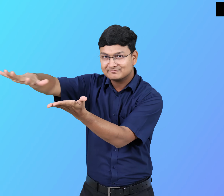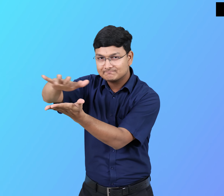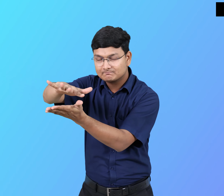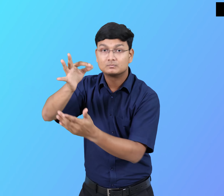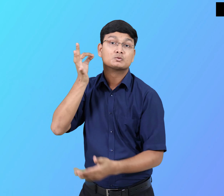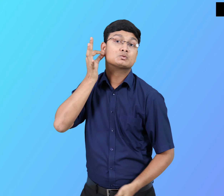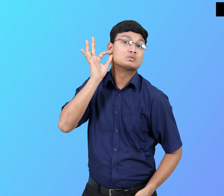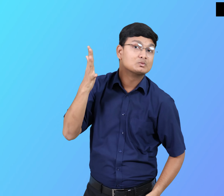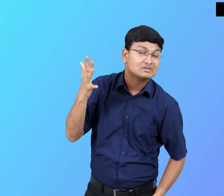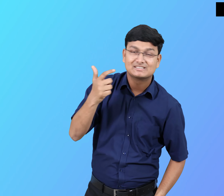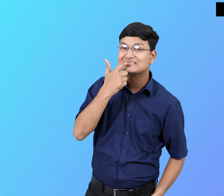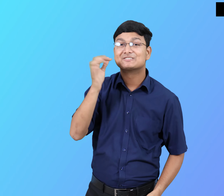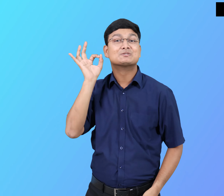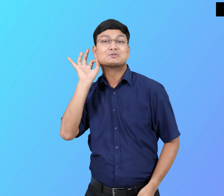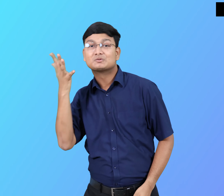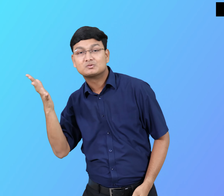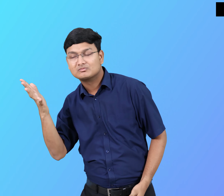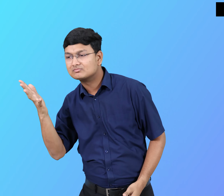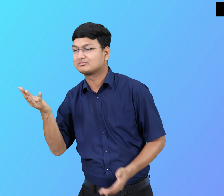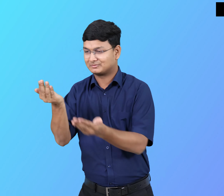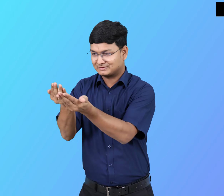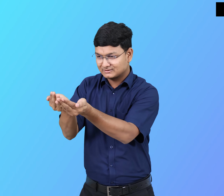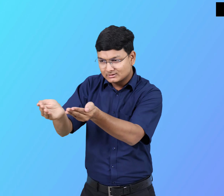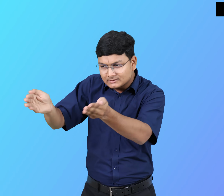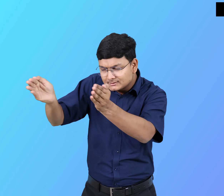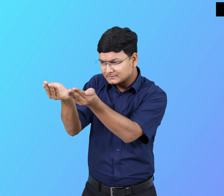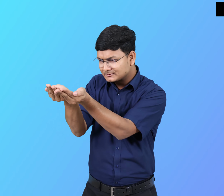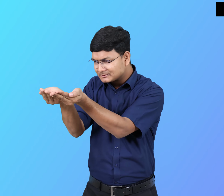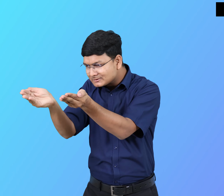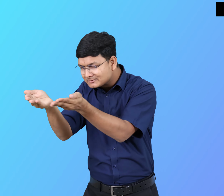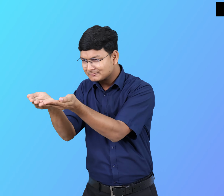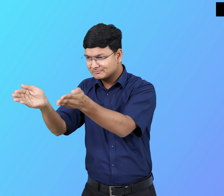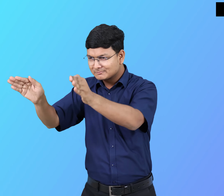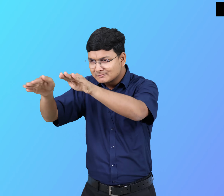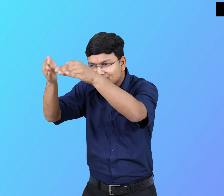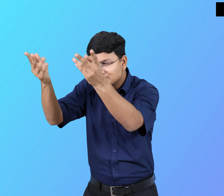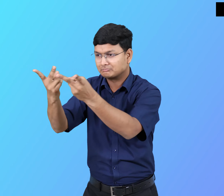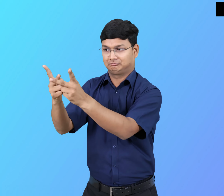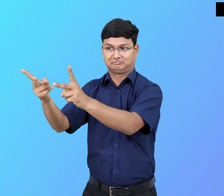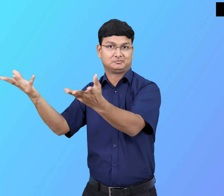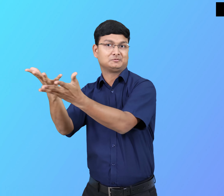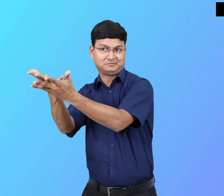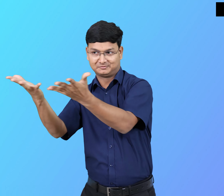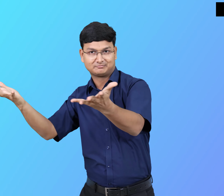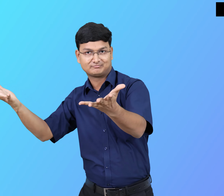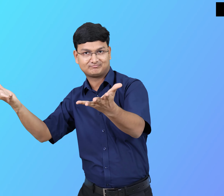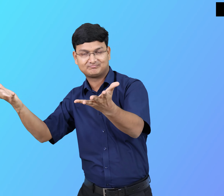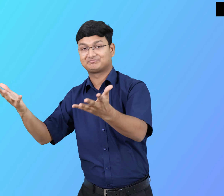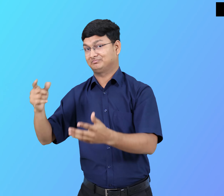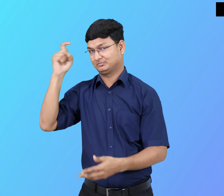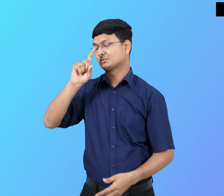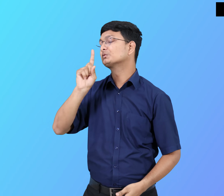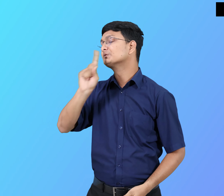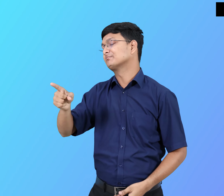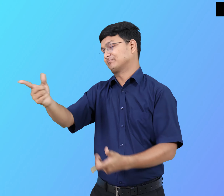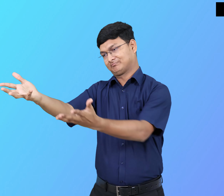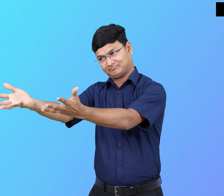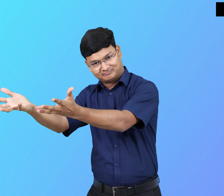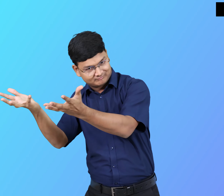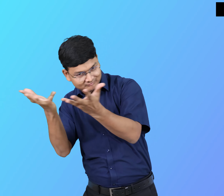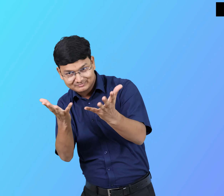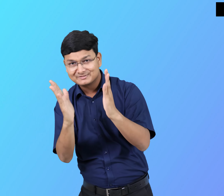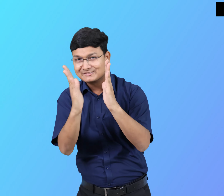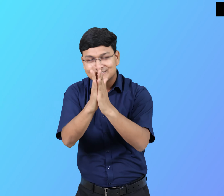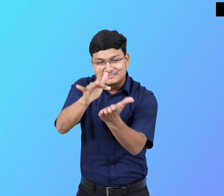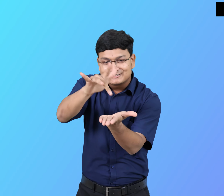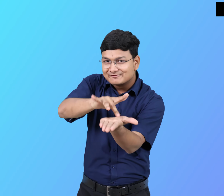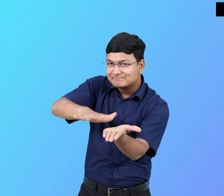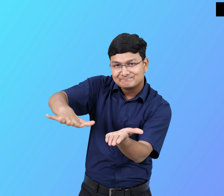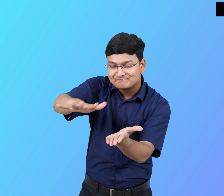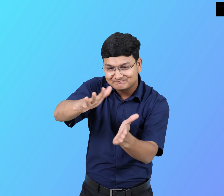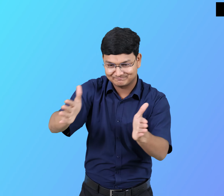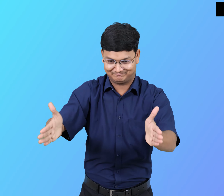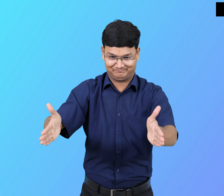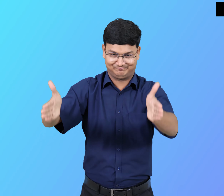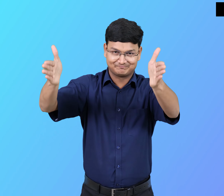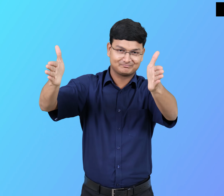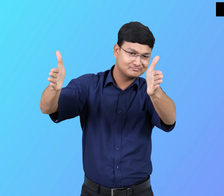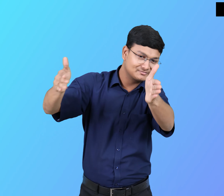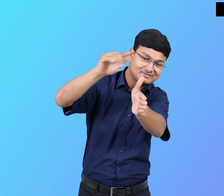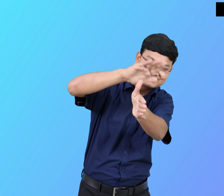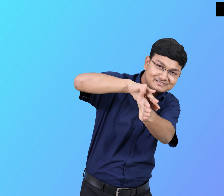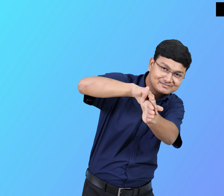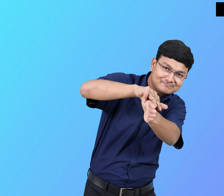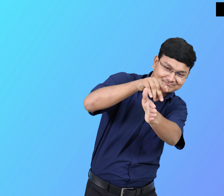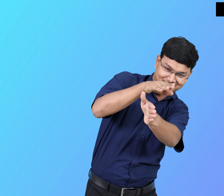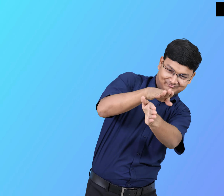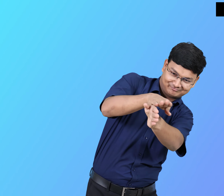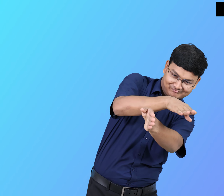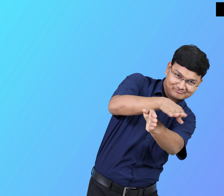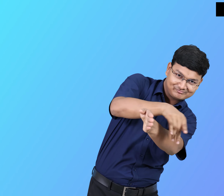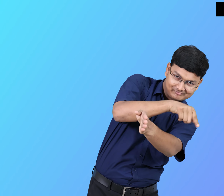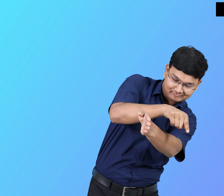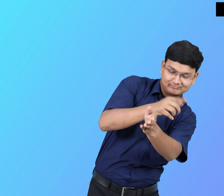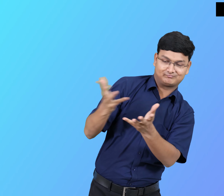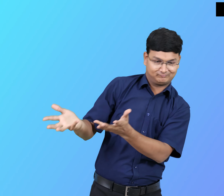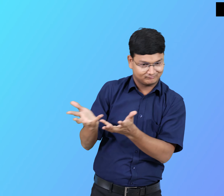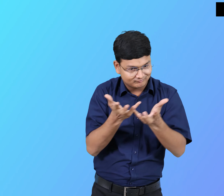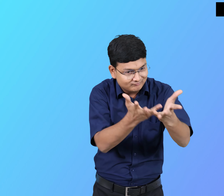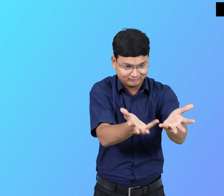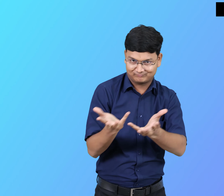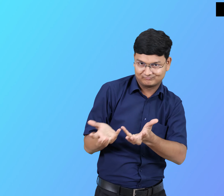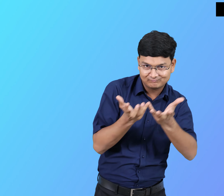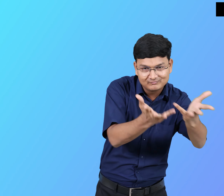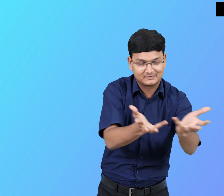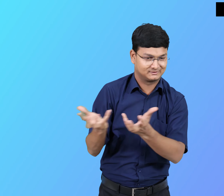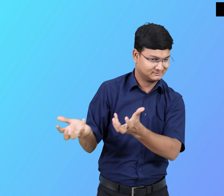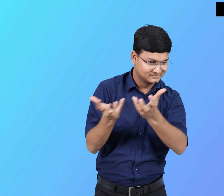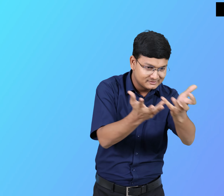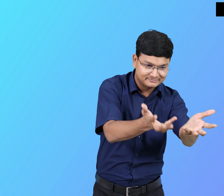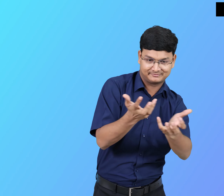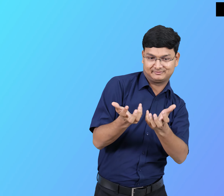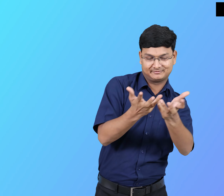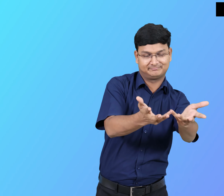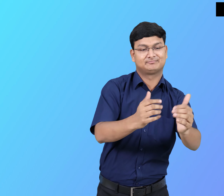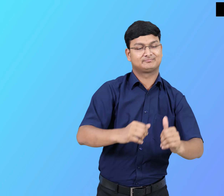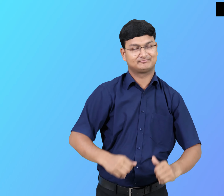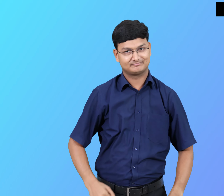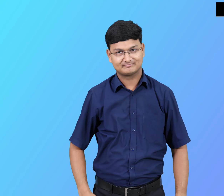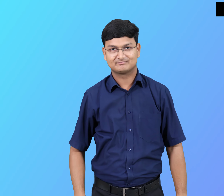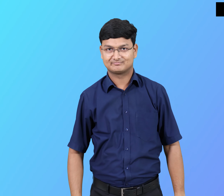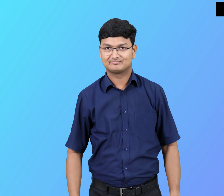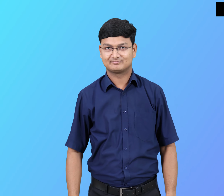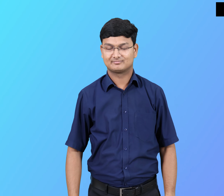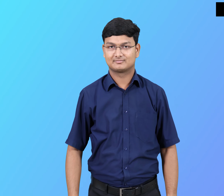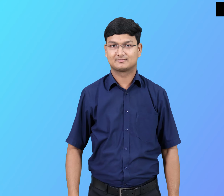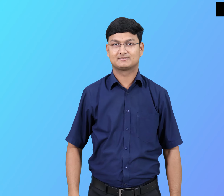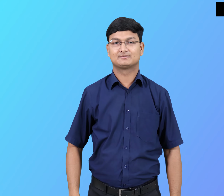Solomon put the silver, the gold and the utensils into the storerooms in the LORD’s Temple.